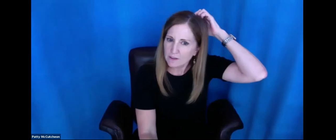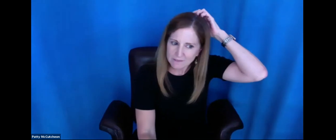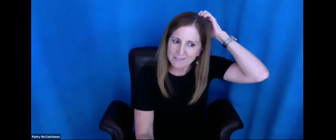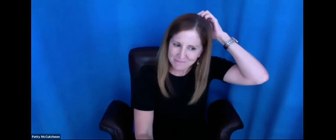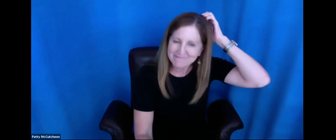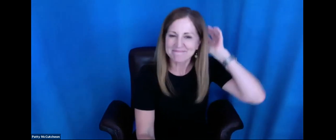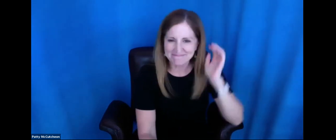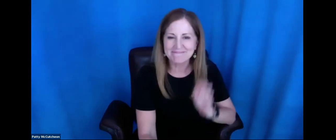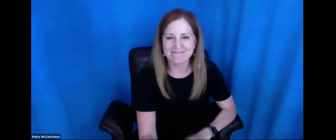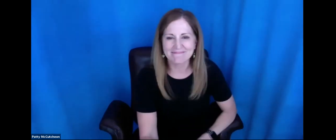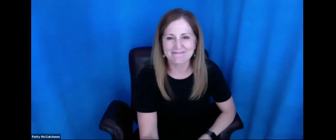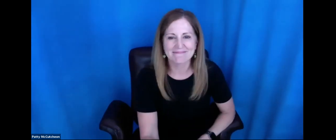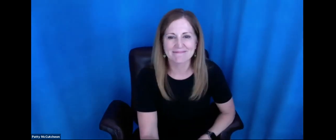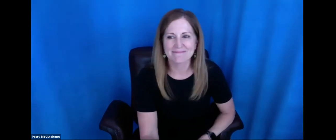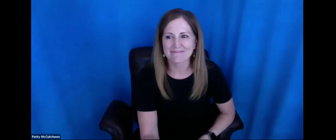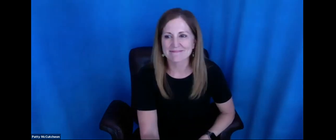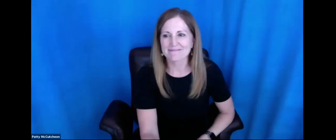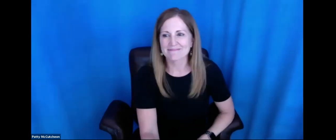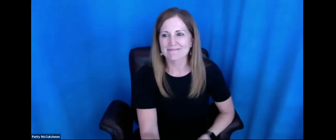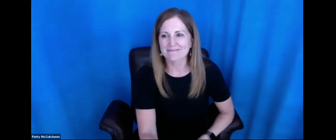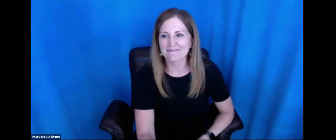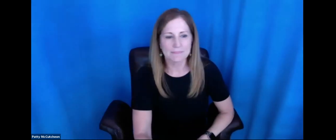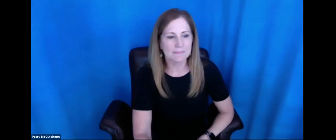I appreciate that. Thank you.